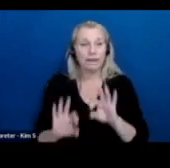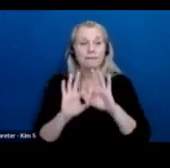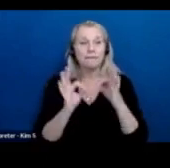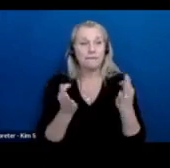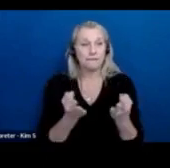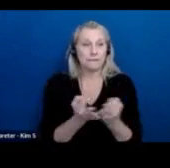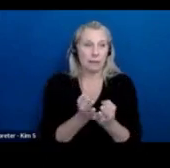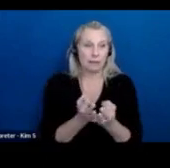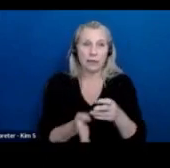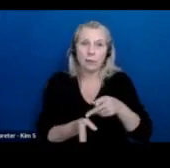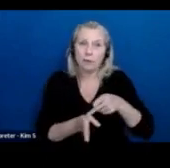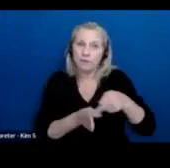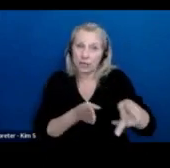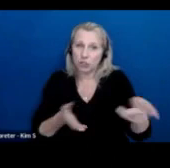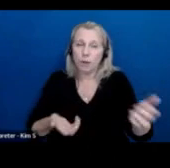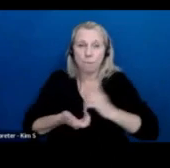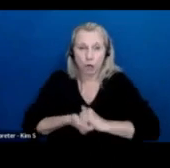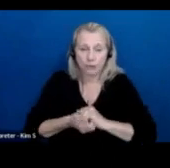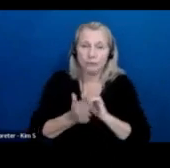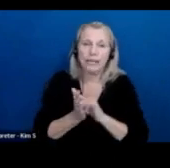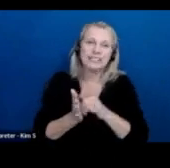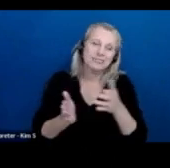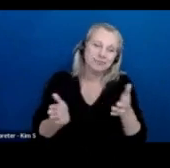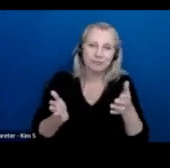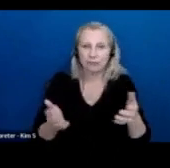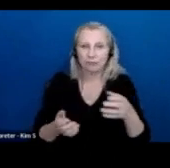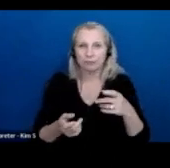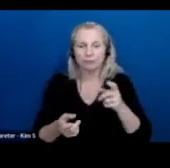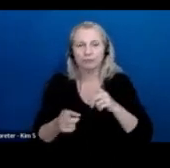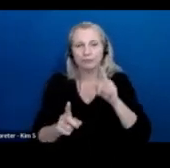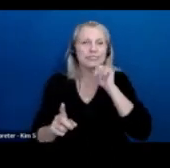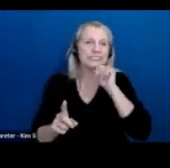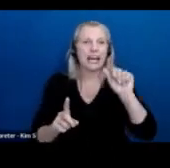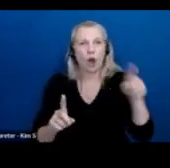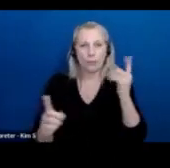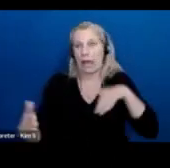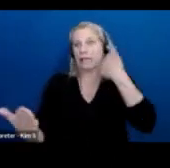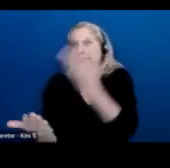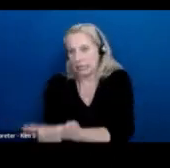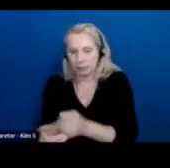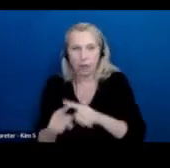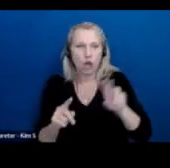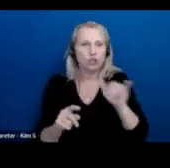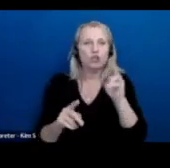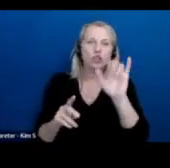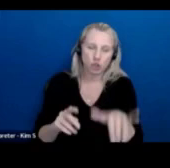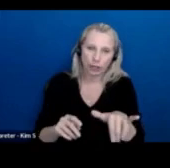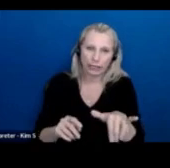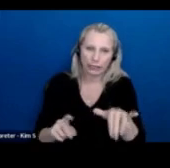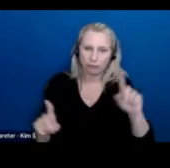partnerships. It's a journey. It's never really a destination. It really is founded on how well